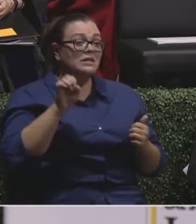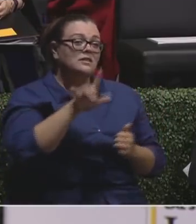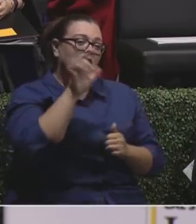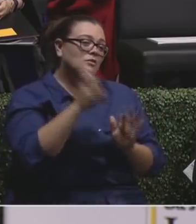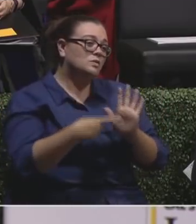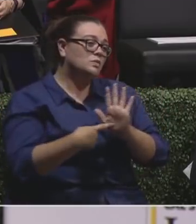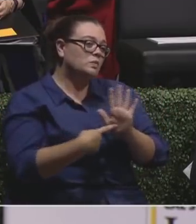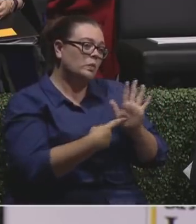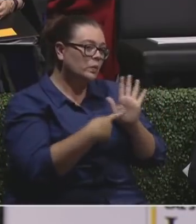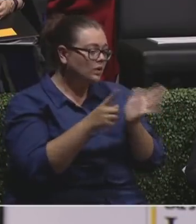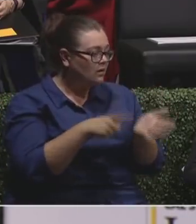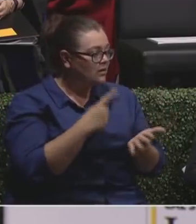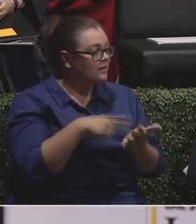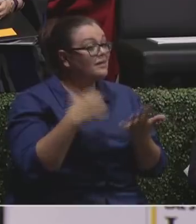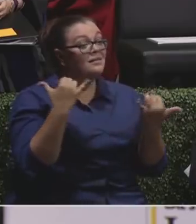WHO I AM TODAY IS NOT WHO I WAS WHEN I WAS A STUDENT.